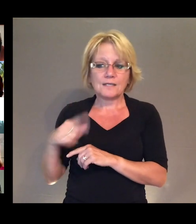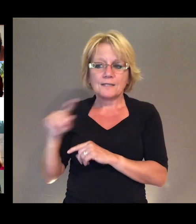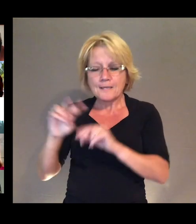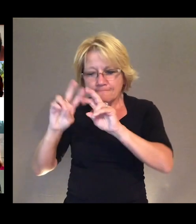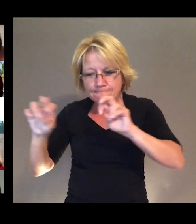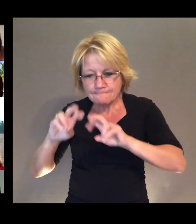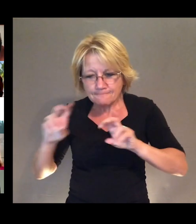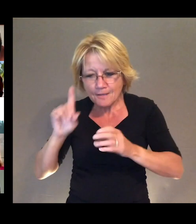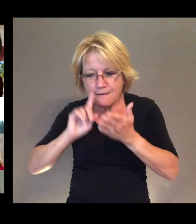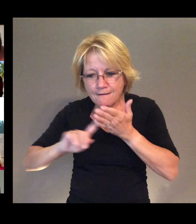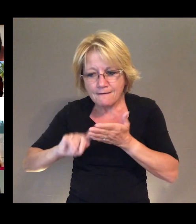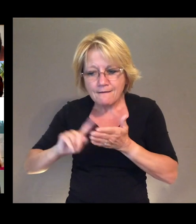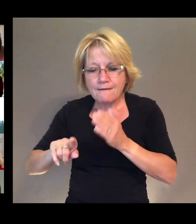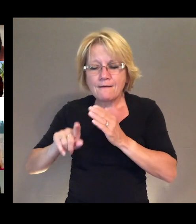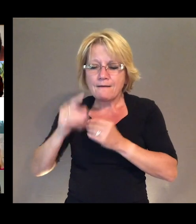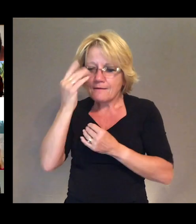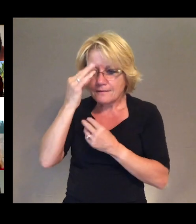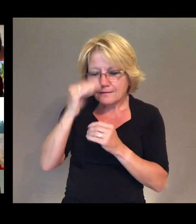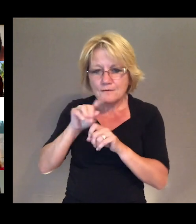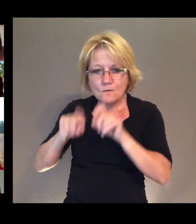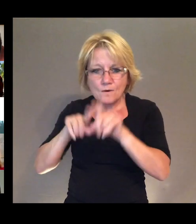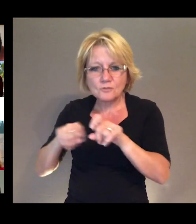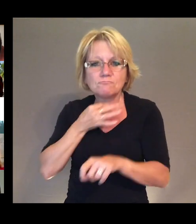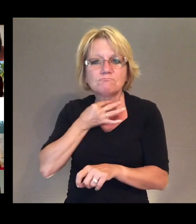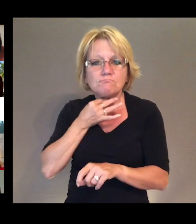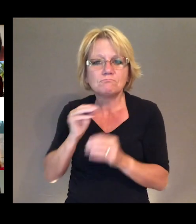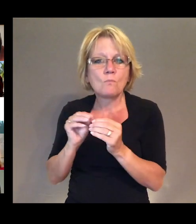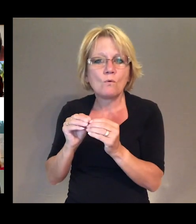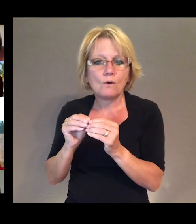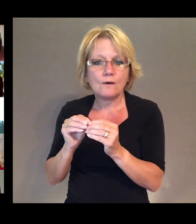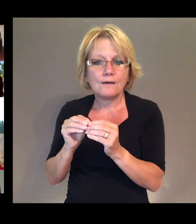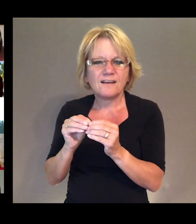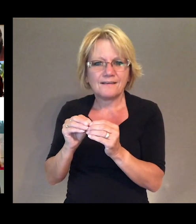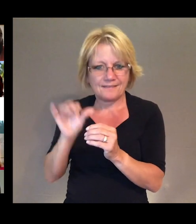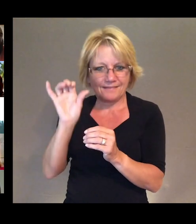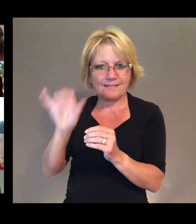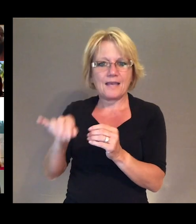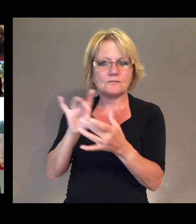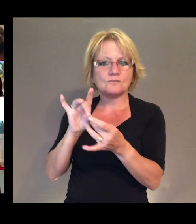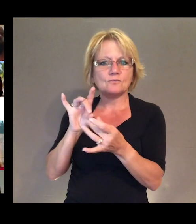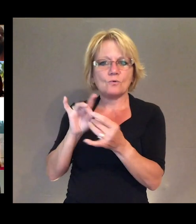examine, question and wanna know more because that story somehow speaks to them.